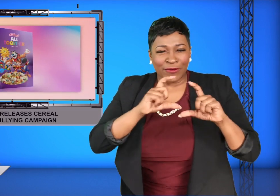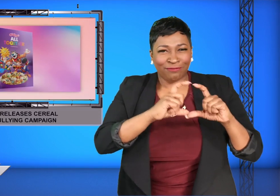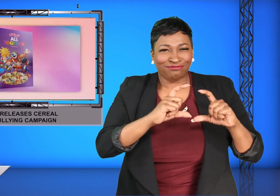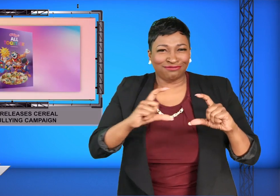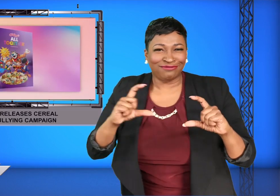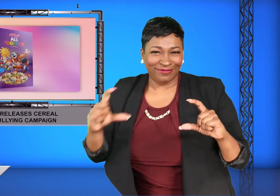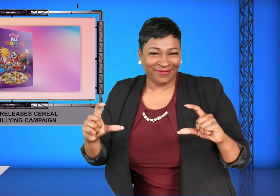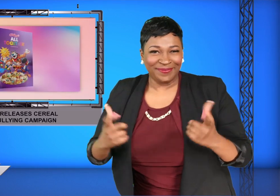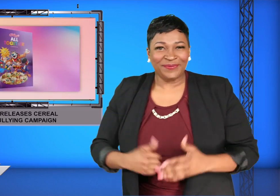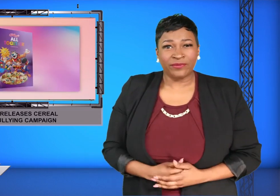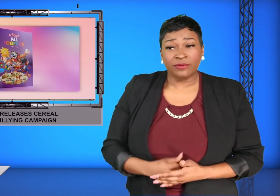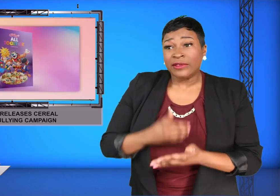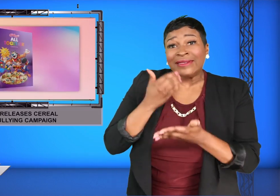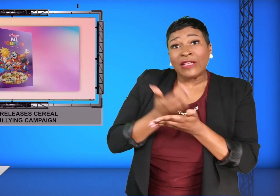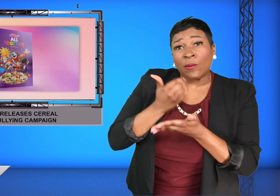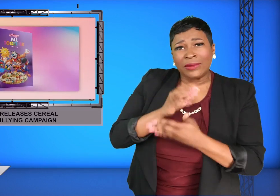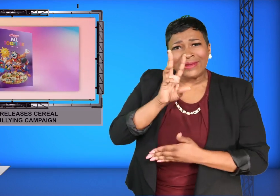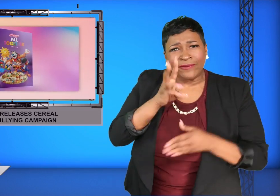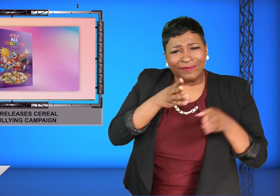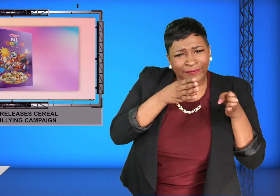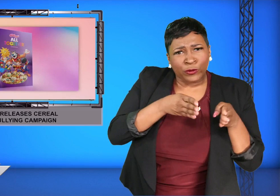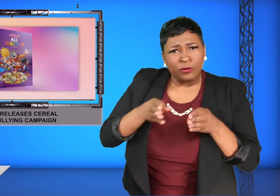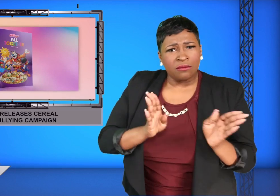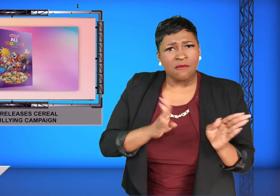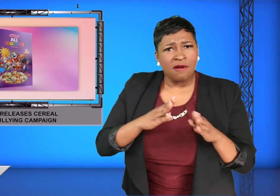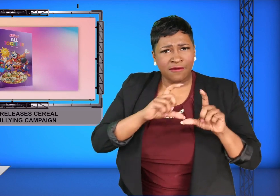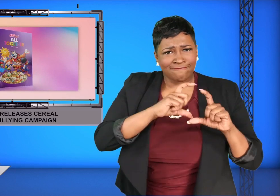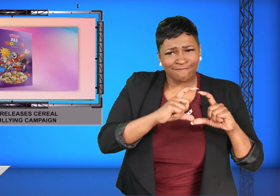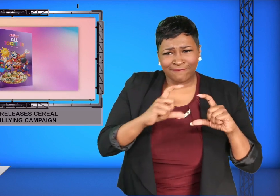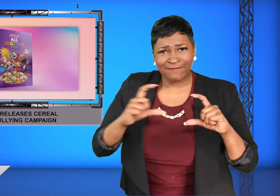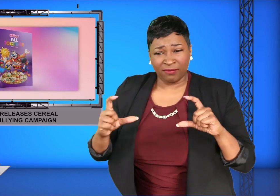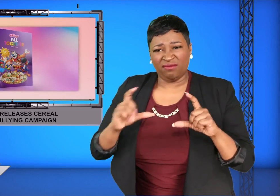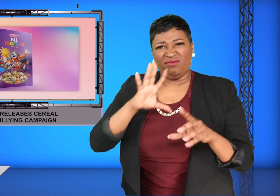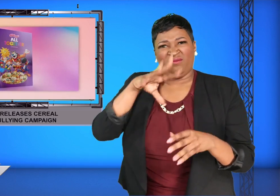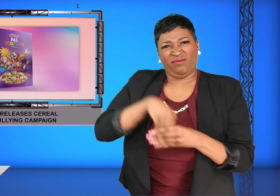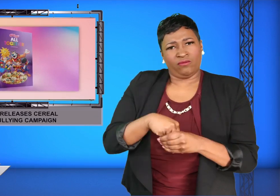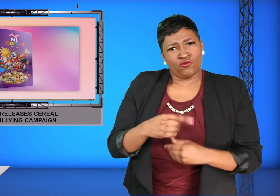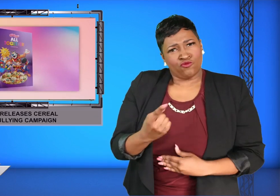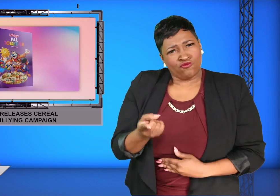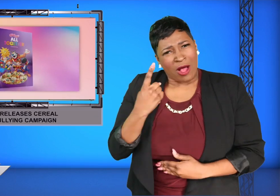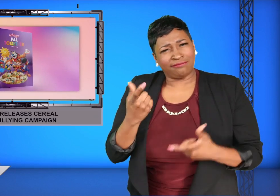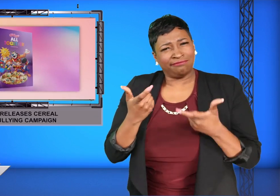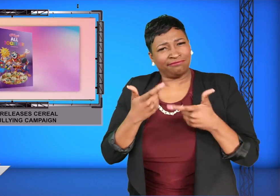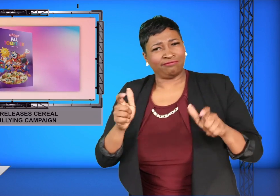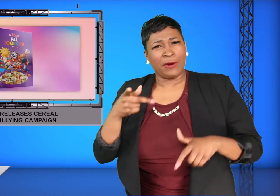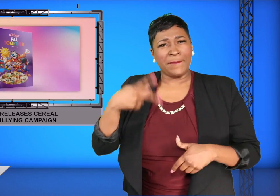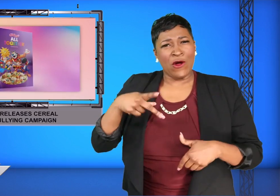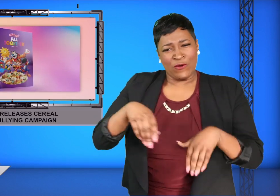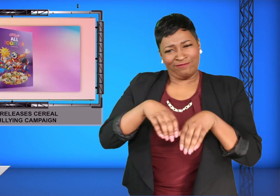Six individual boxes of cereal are placed inside one big purple box.